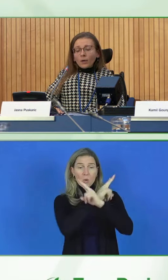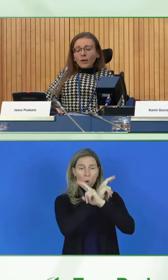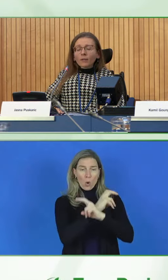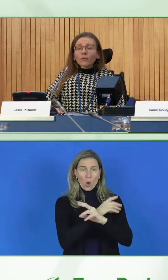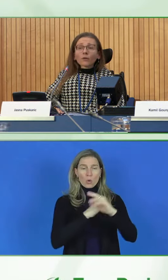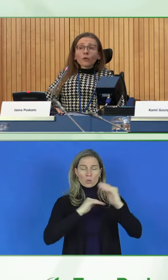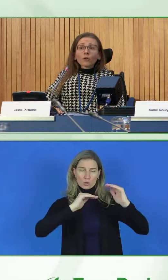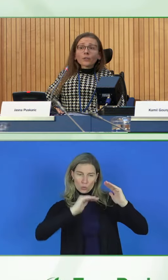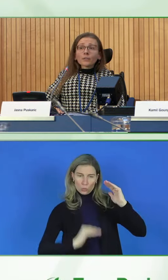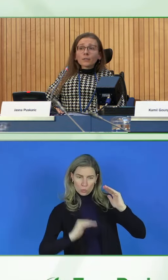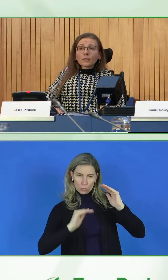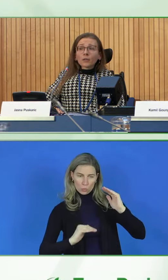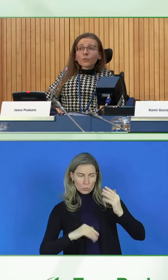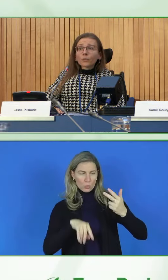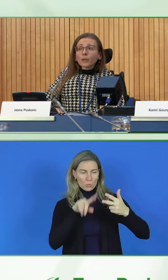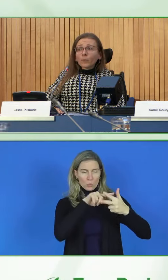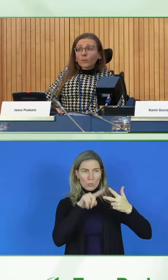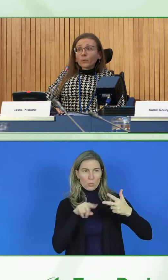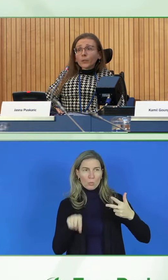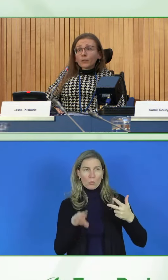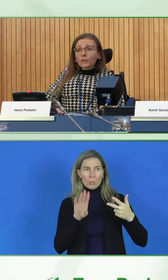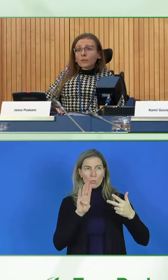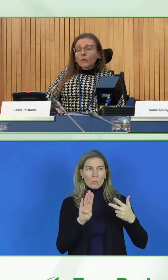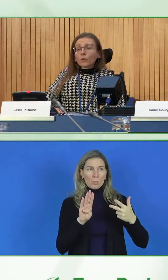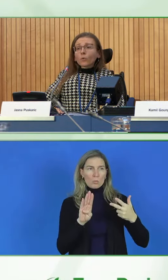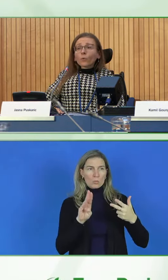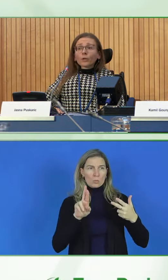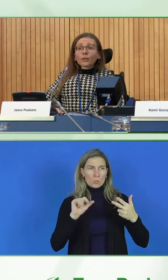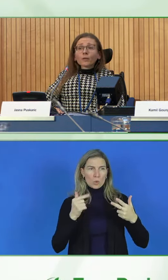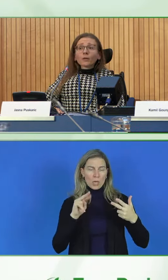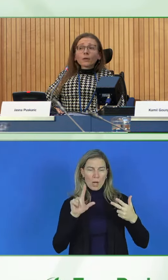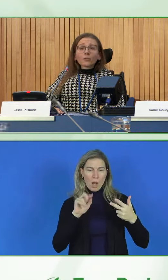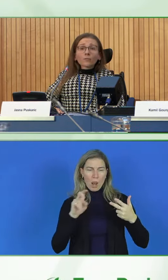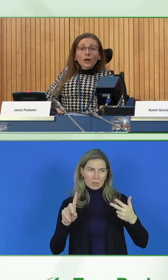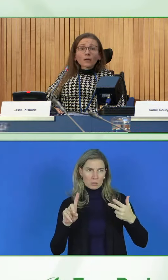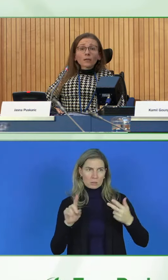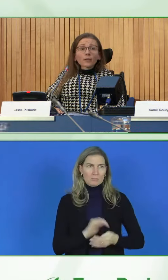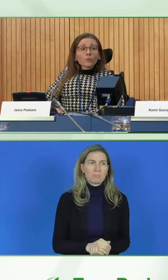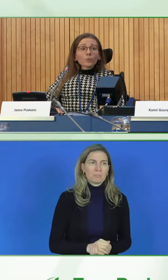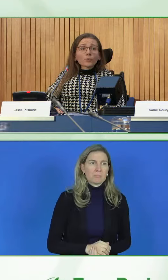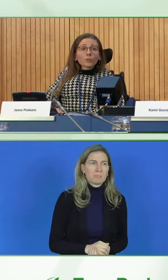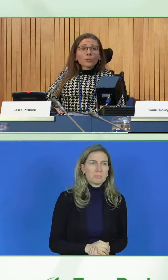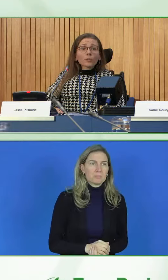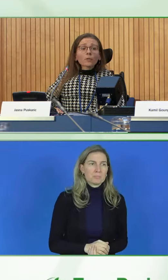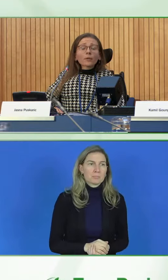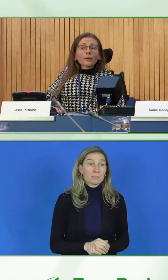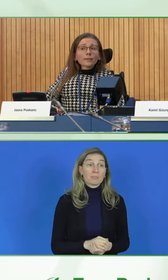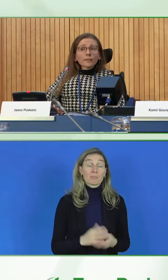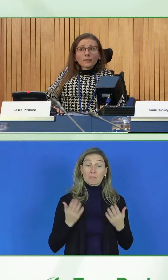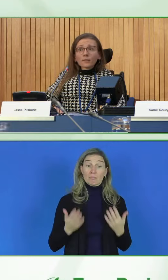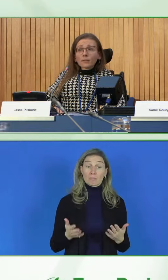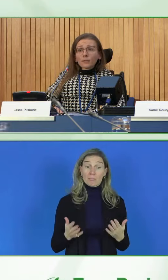And there are 600 employees working at WAG as Personal Assistances.